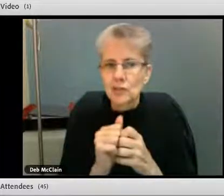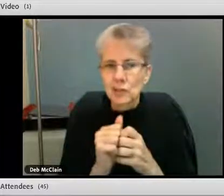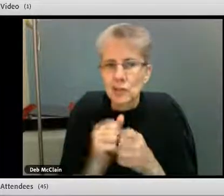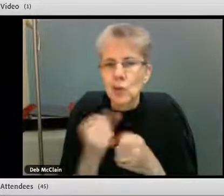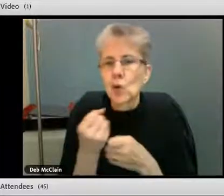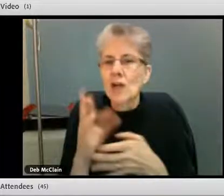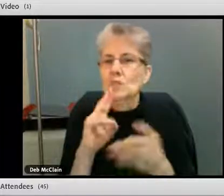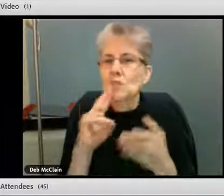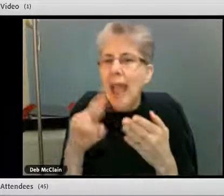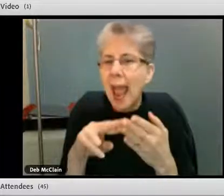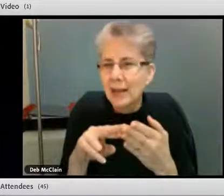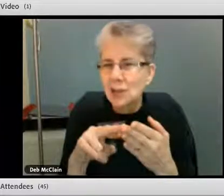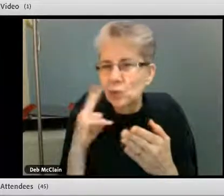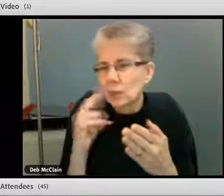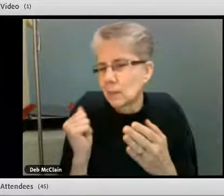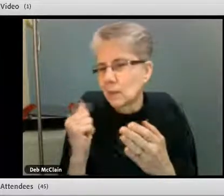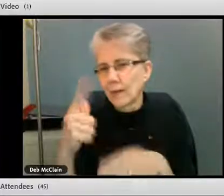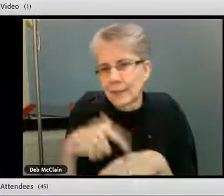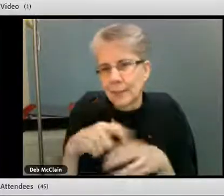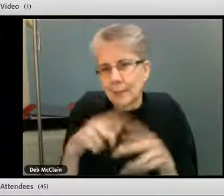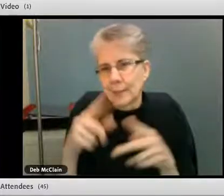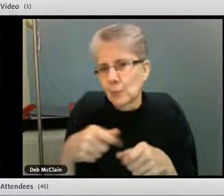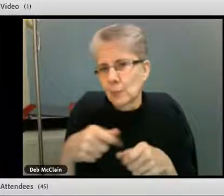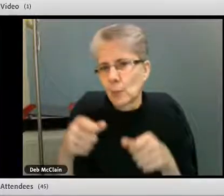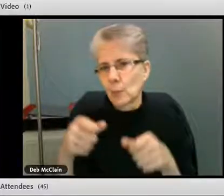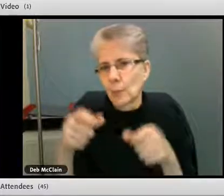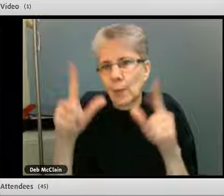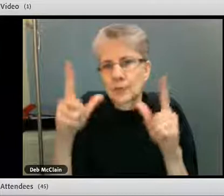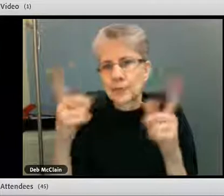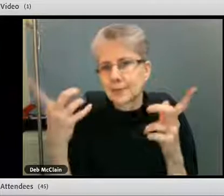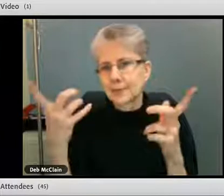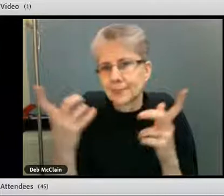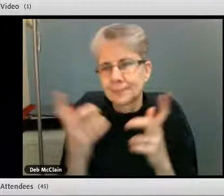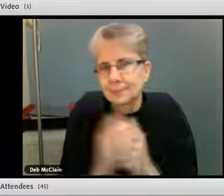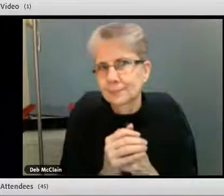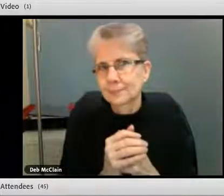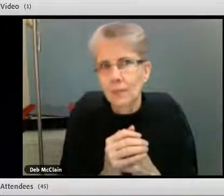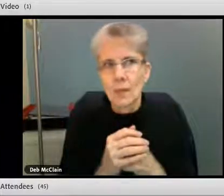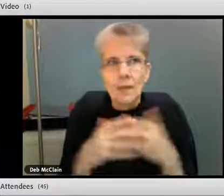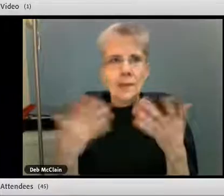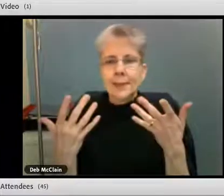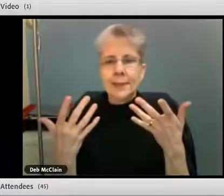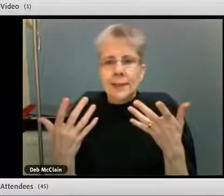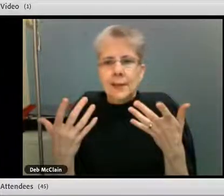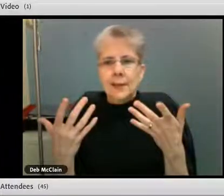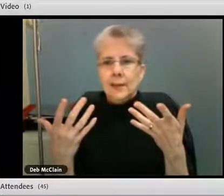People will post -- I don't know.